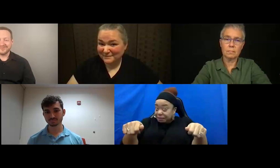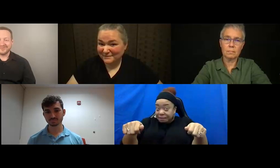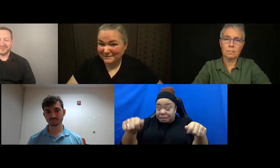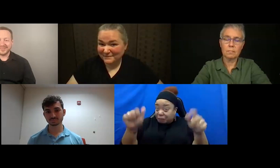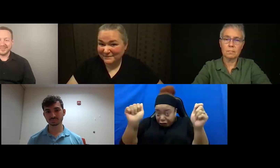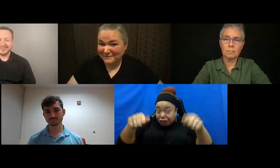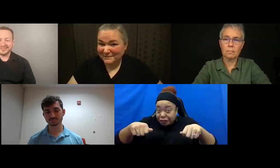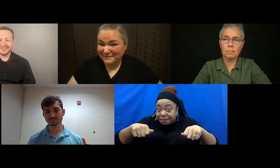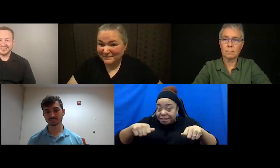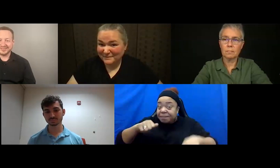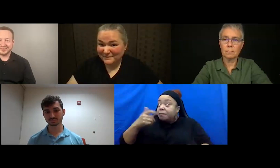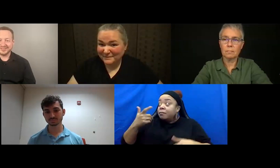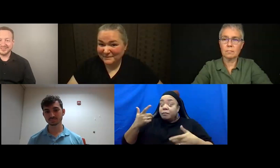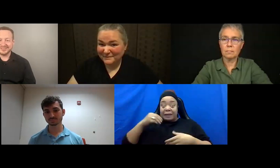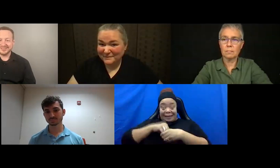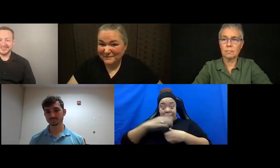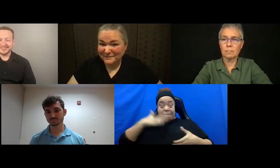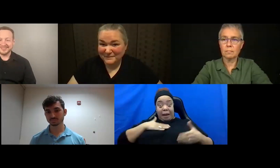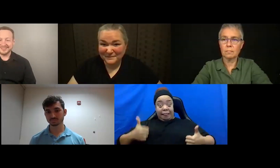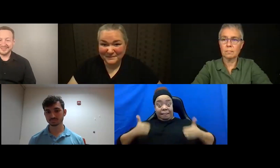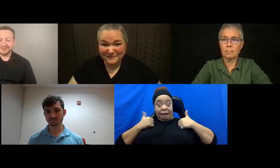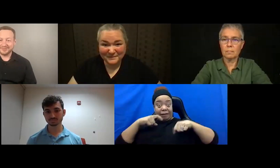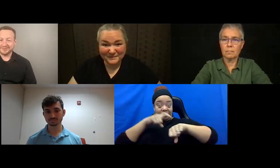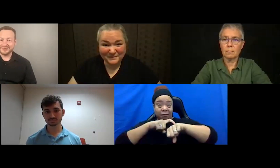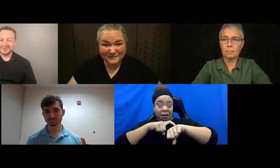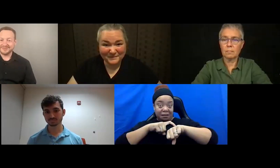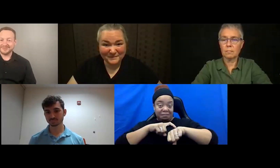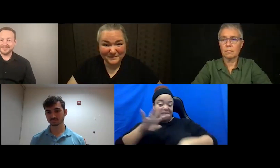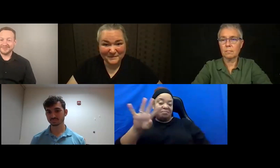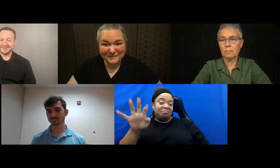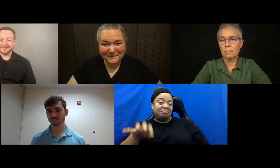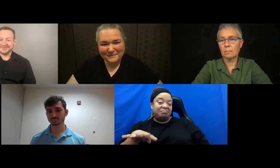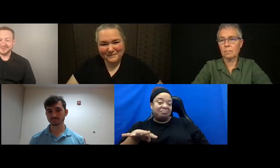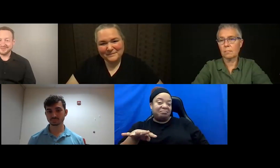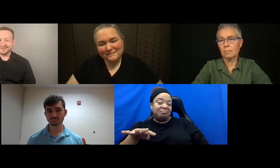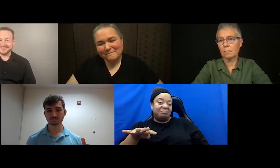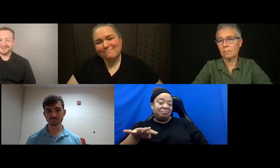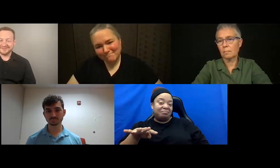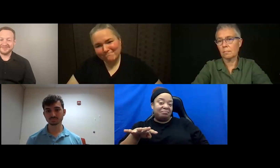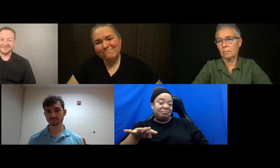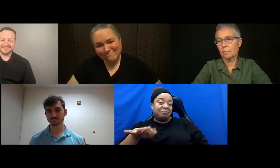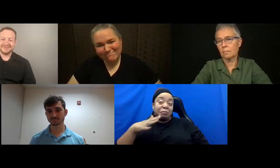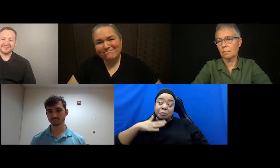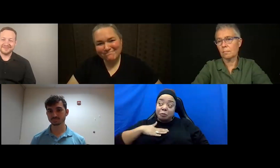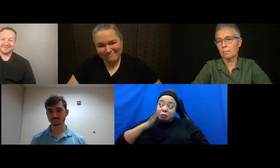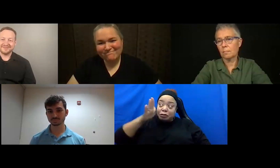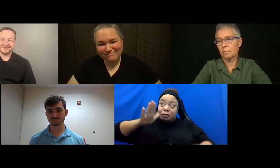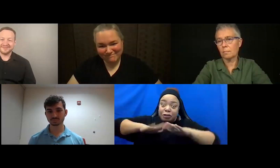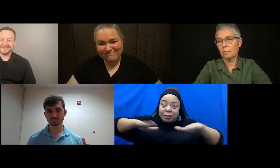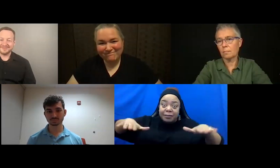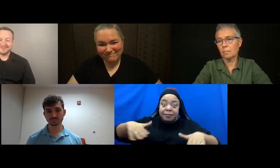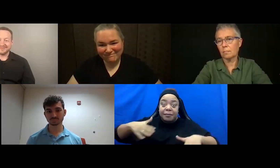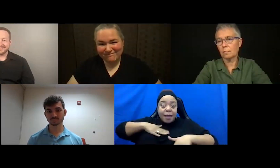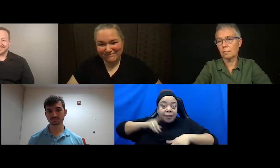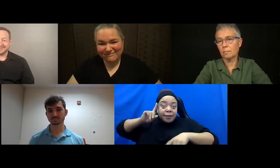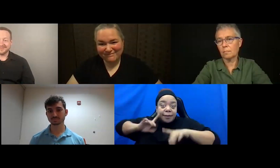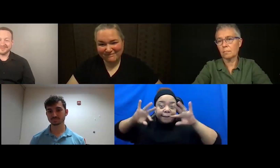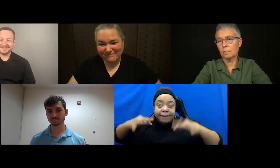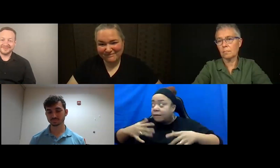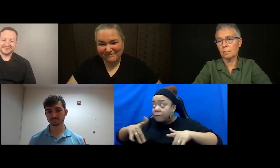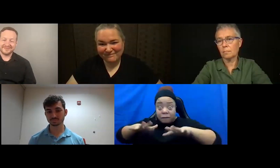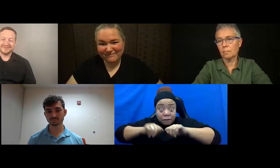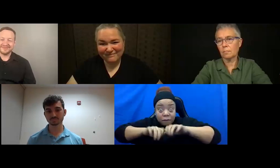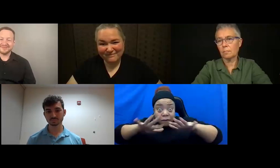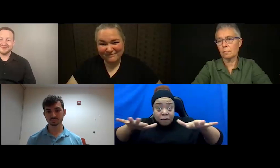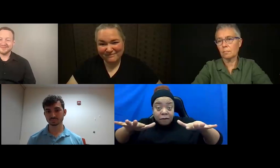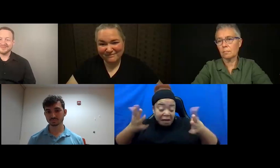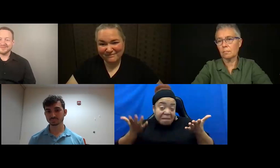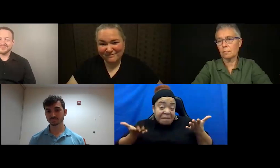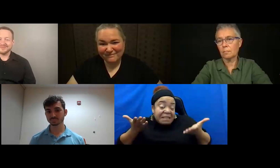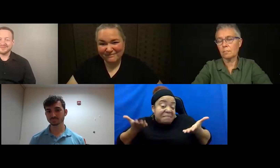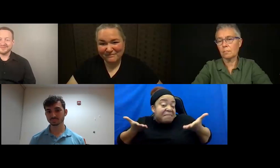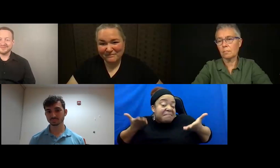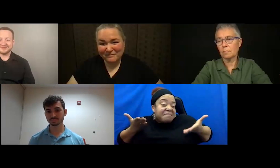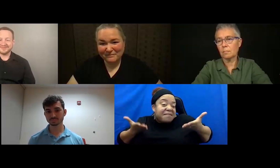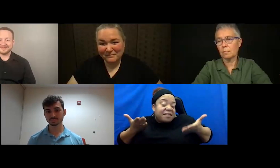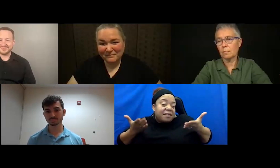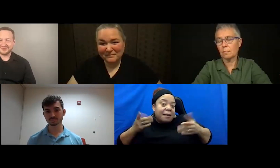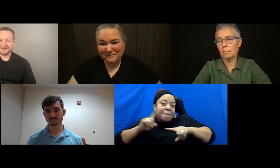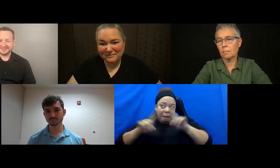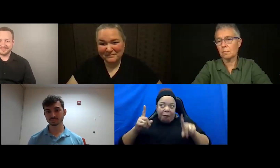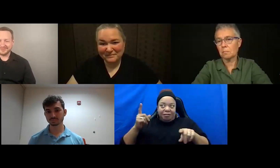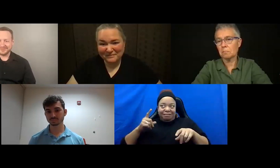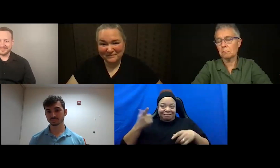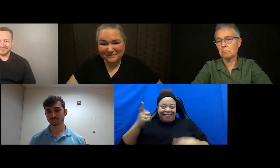I doubt in my lifetime, perhaps for our children, for future families, will it be pervasive?